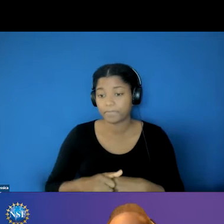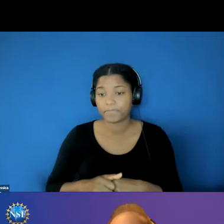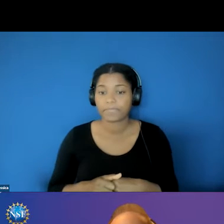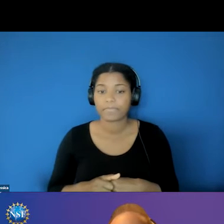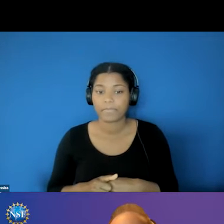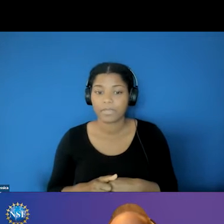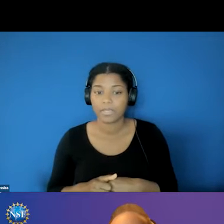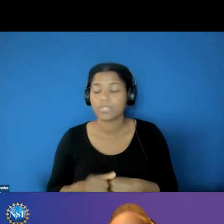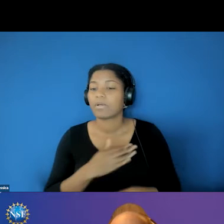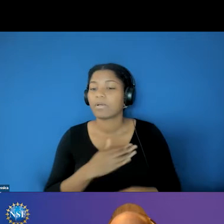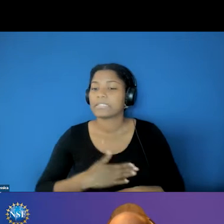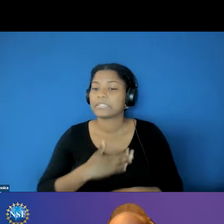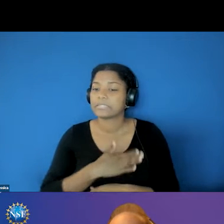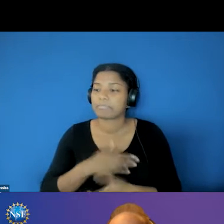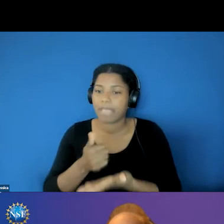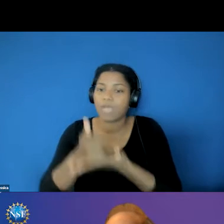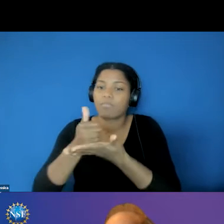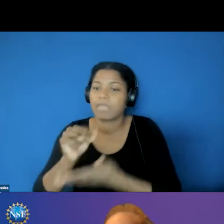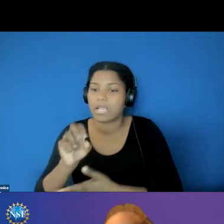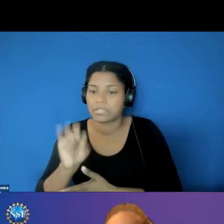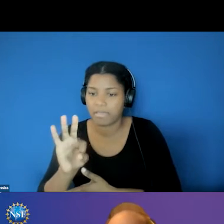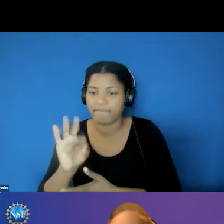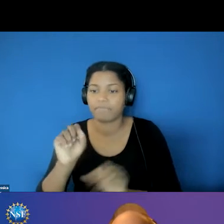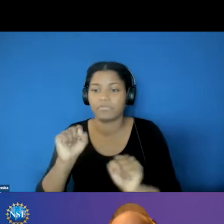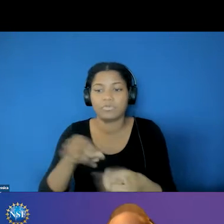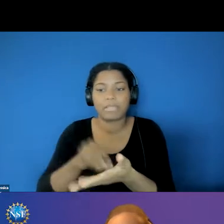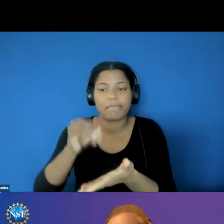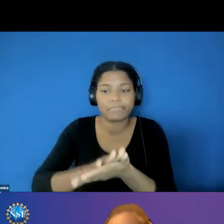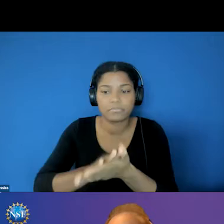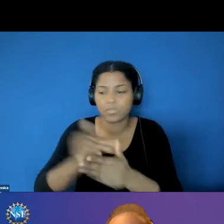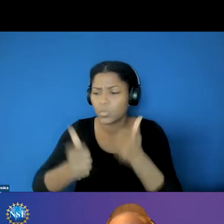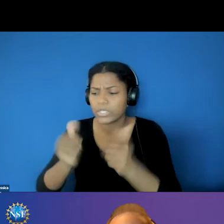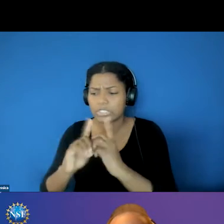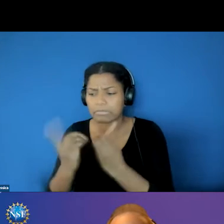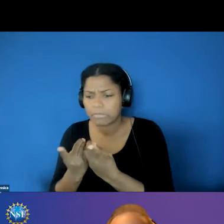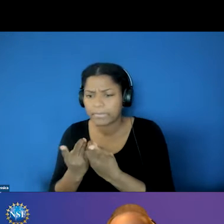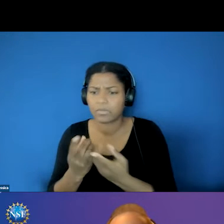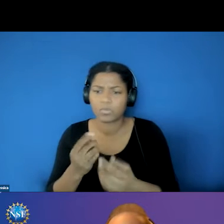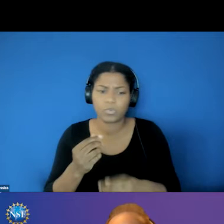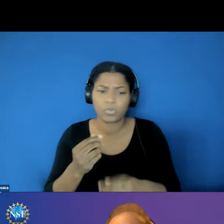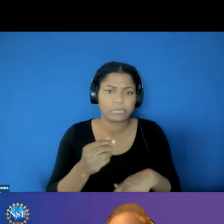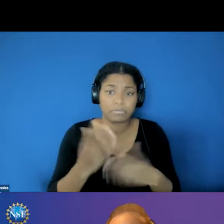help NSF by saying, which division or divisions are most appropriate for the review of your proposal.